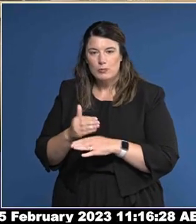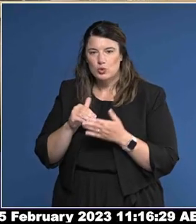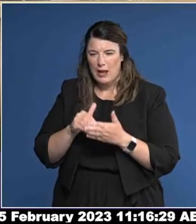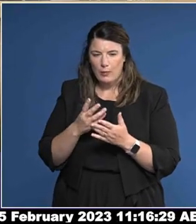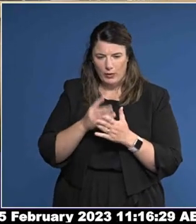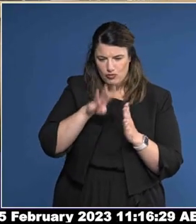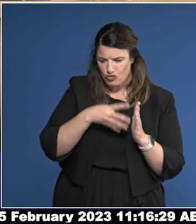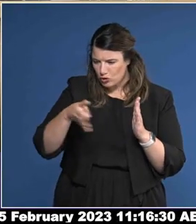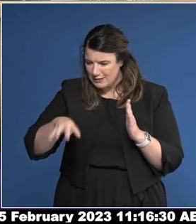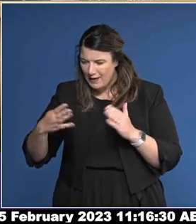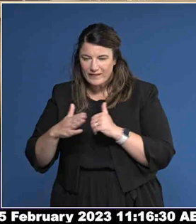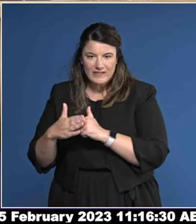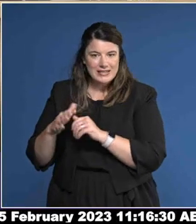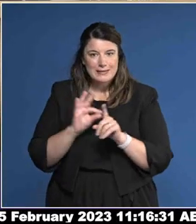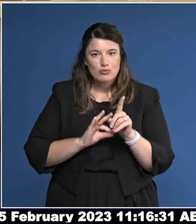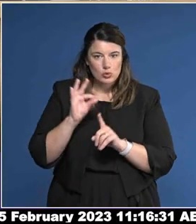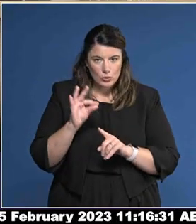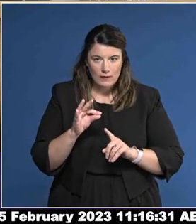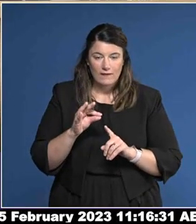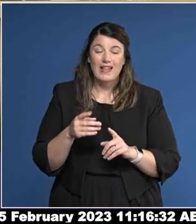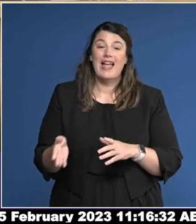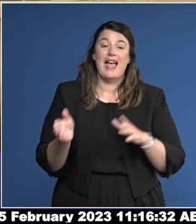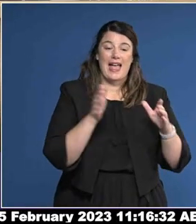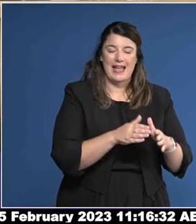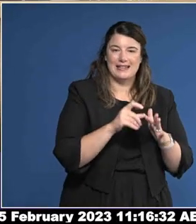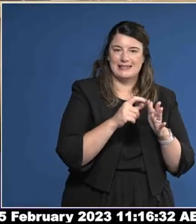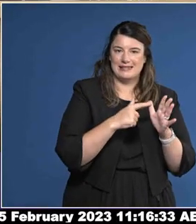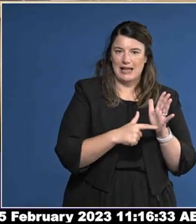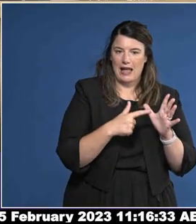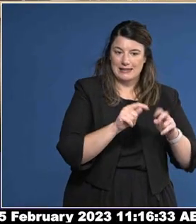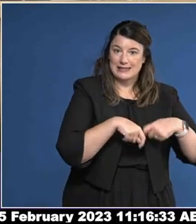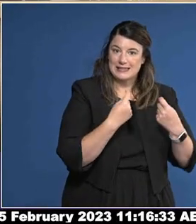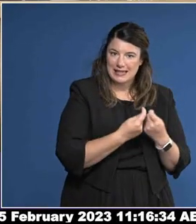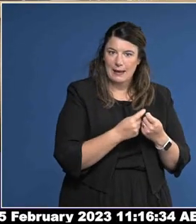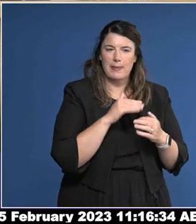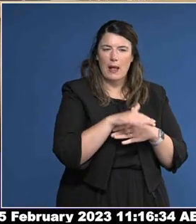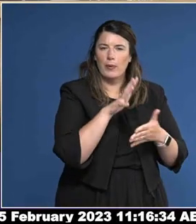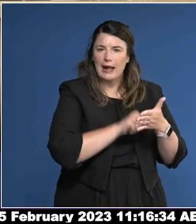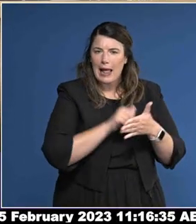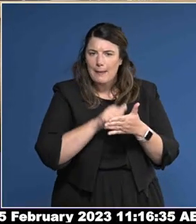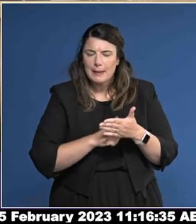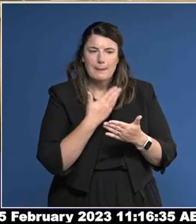And we do have a data team that sits behind and helps out with billing and - and making that data work.